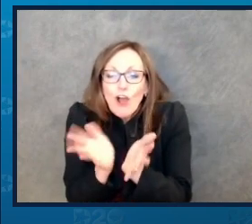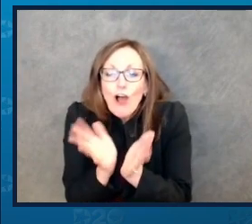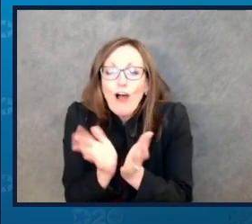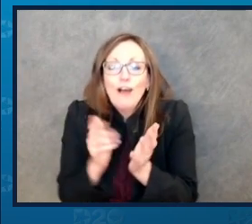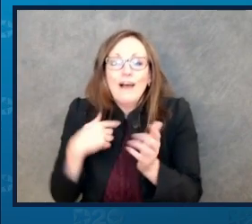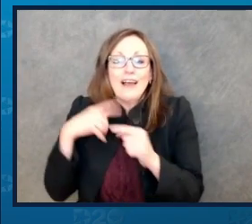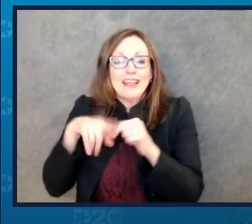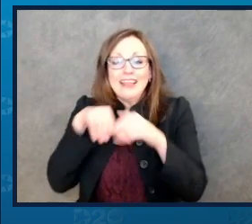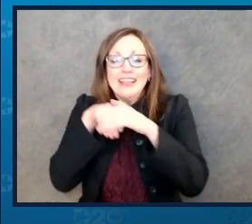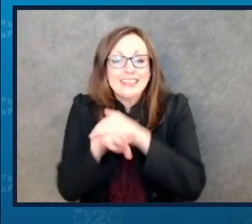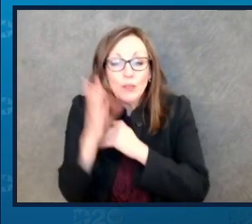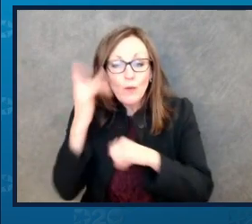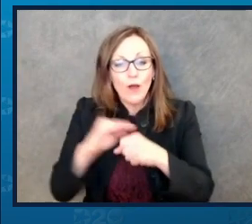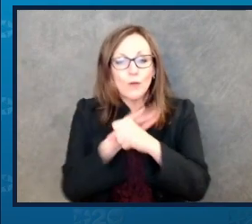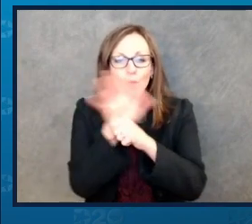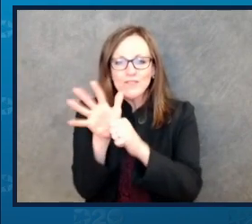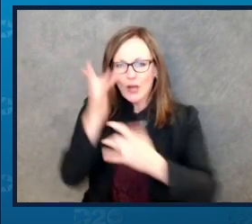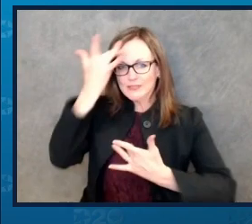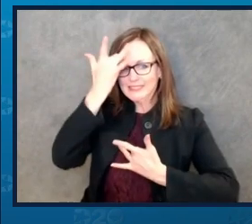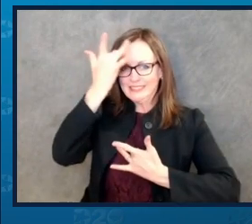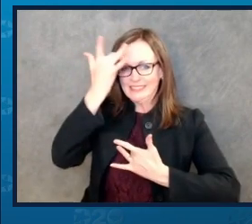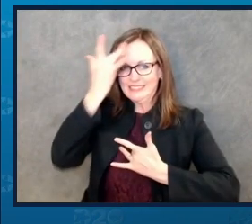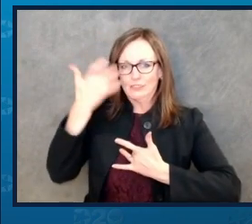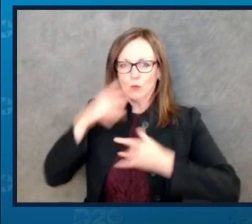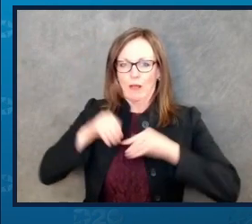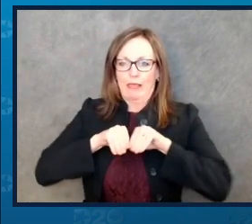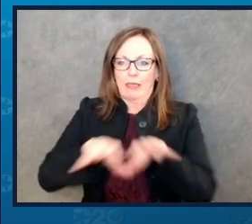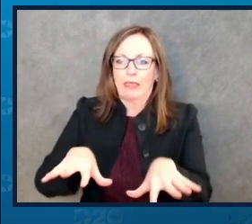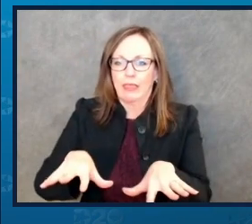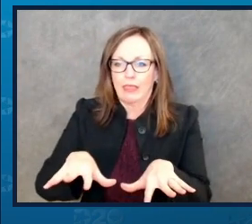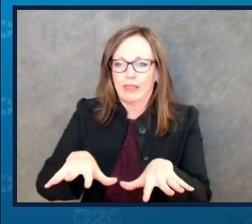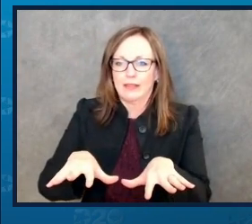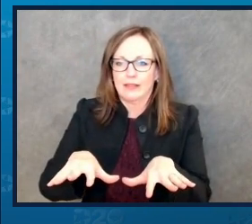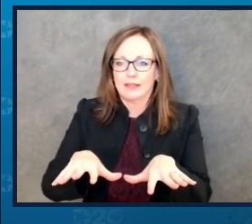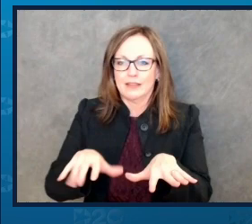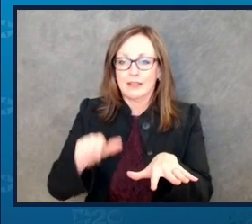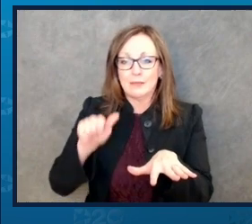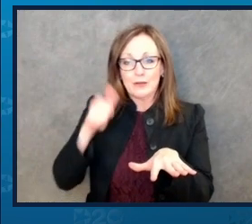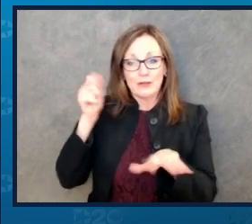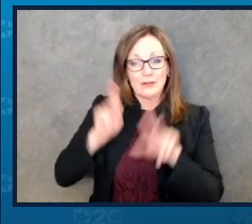I REMIND THEM THAT MY SON IS IN A WHEELCHAIR, AND UNABLE TO FEED